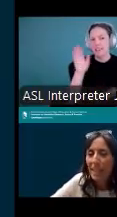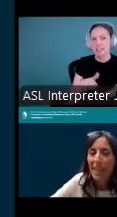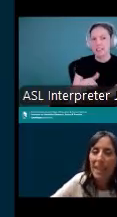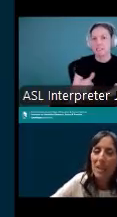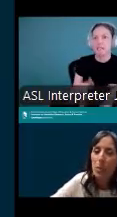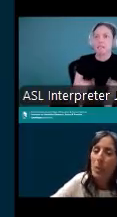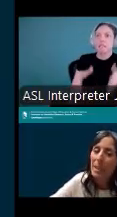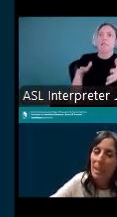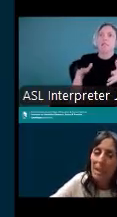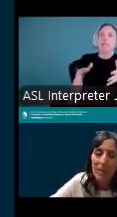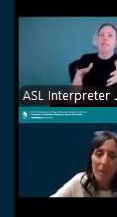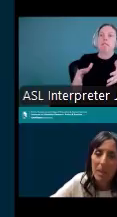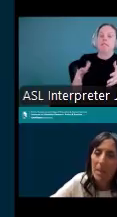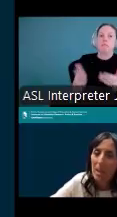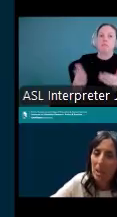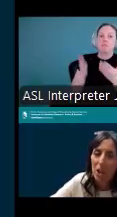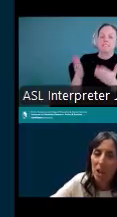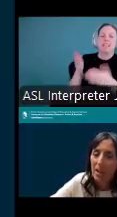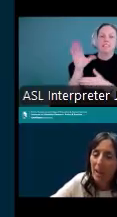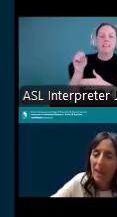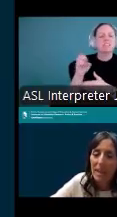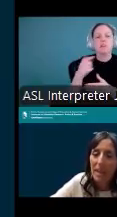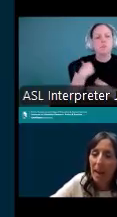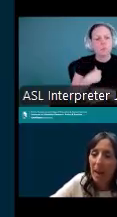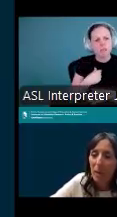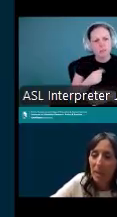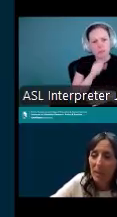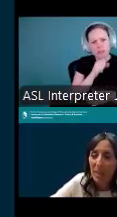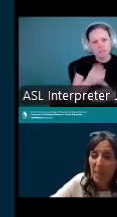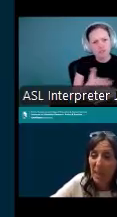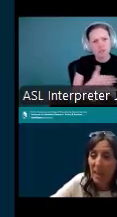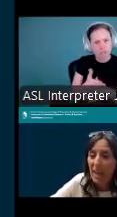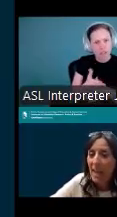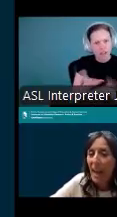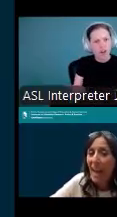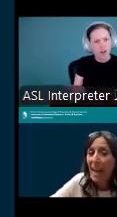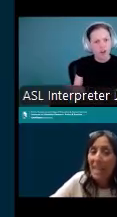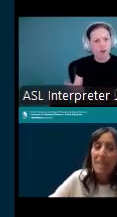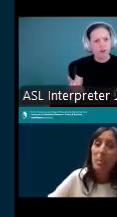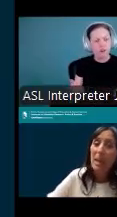case. We'd love to be able to share that with everybody and be